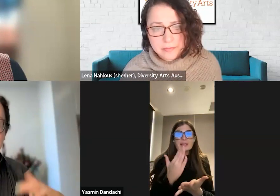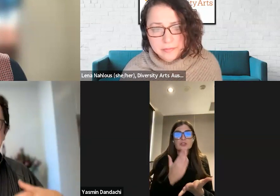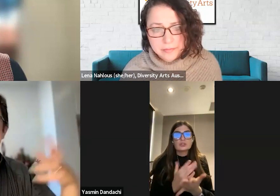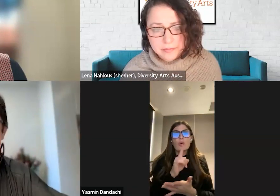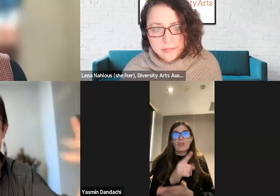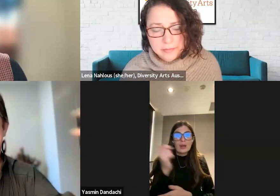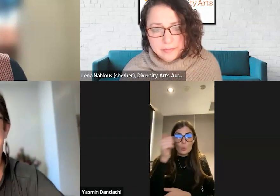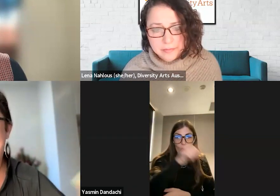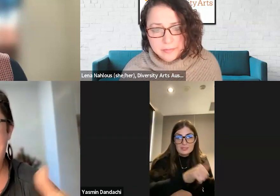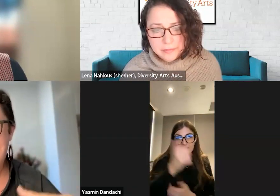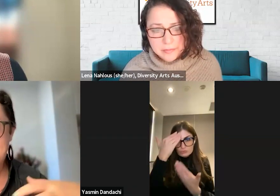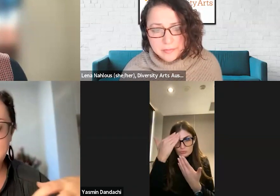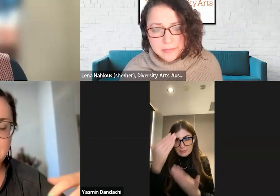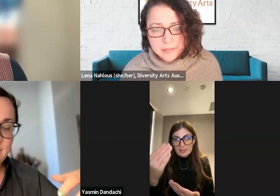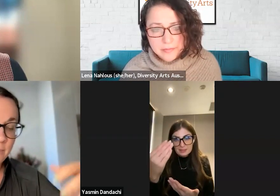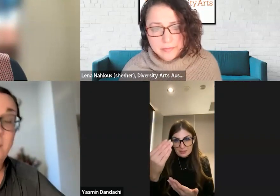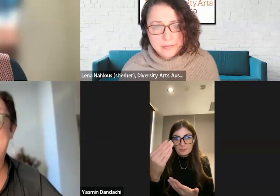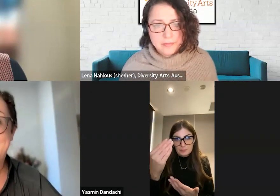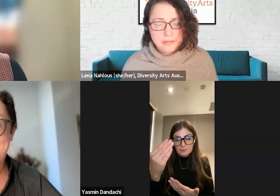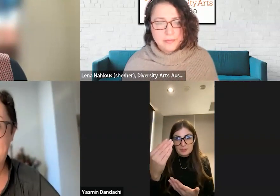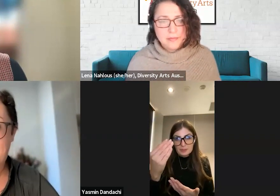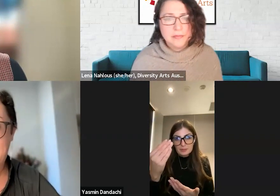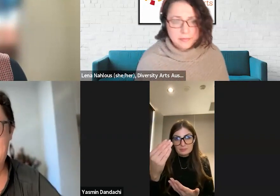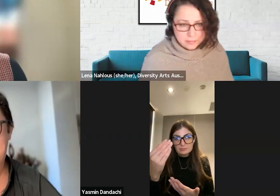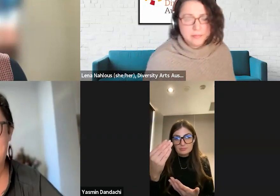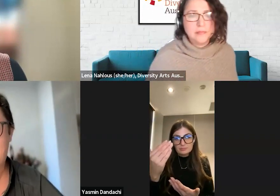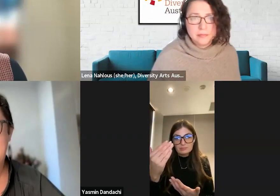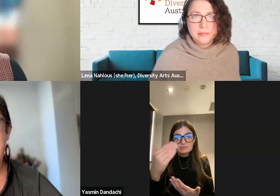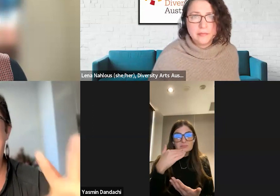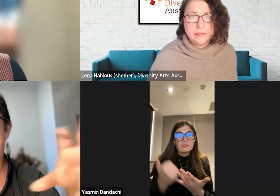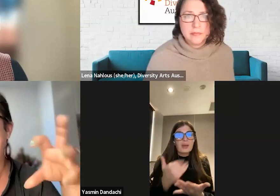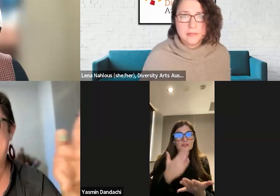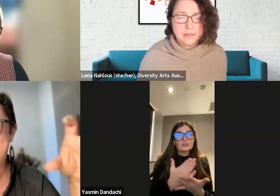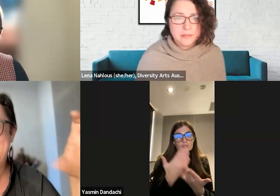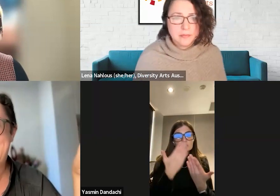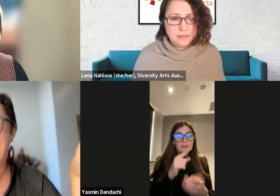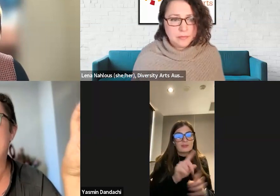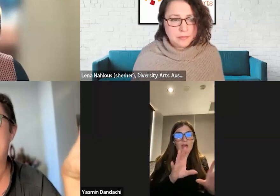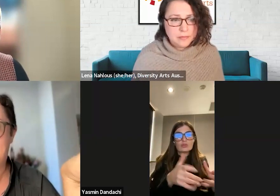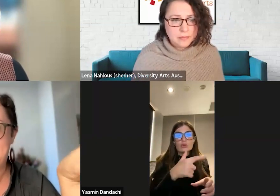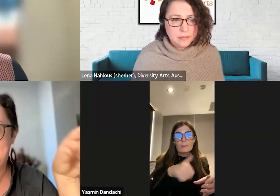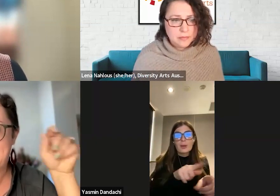being respected and compensated appropriately. So I think that we're going to see more developments